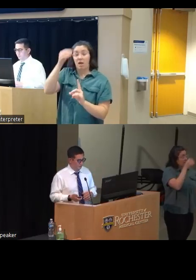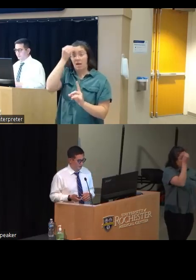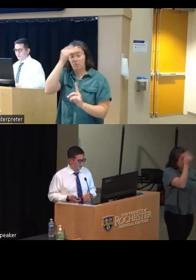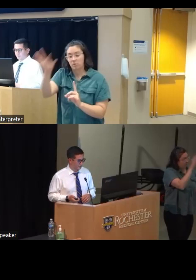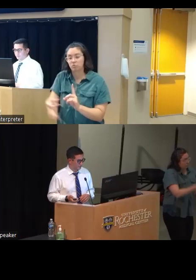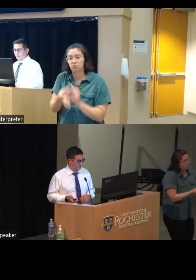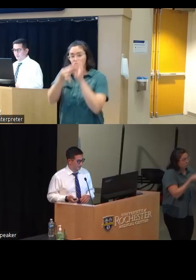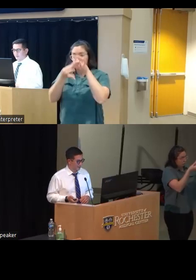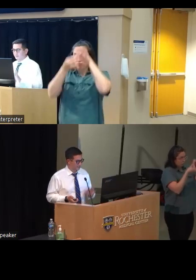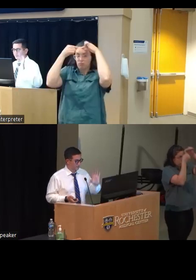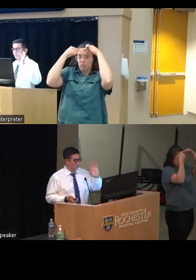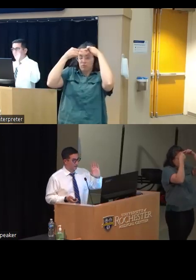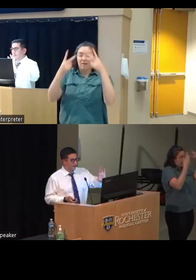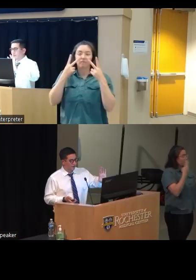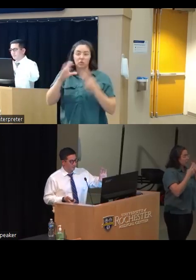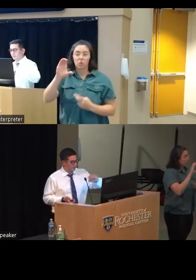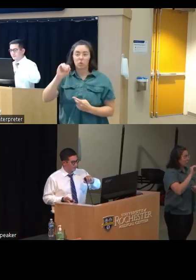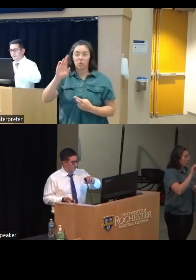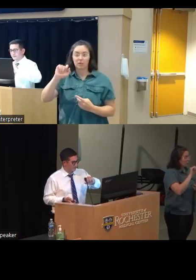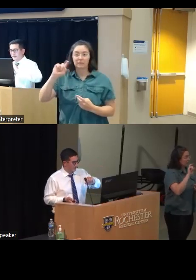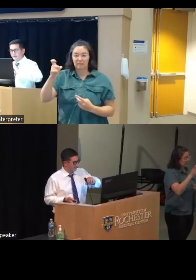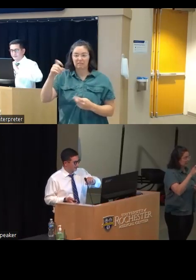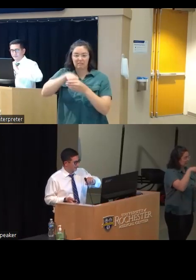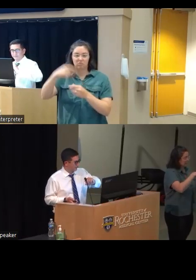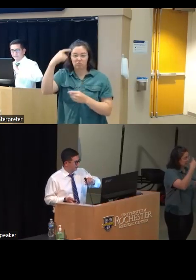visual cortex which we'll talk about so but right now we're going to be focusing on the eye itself